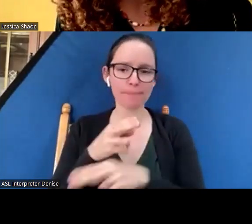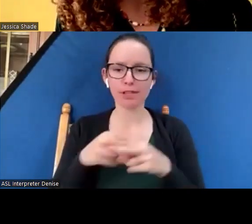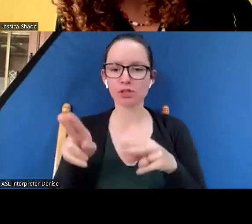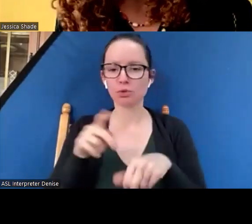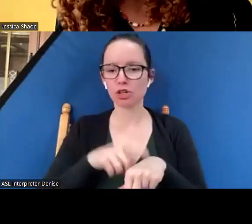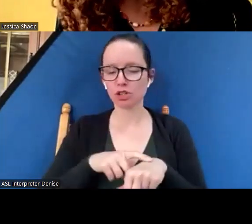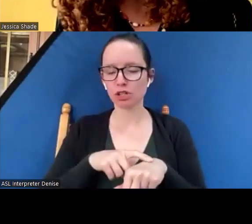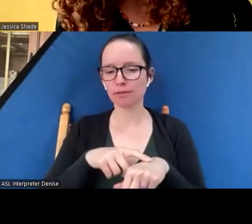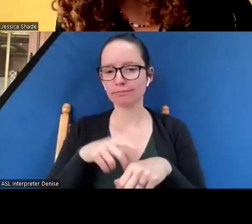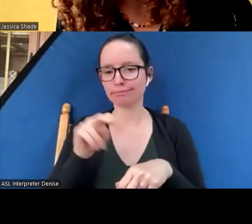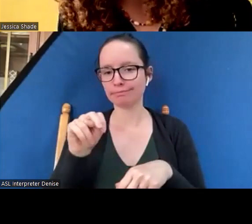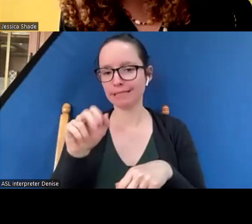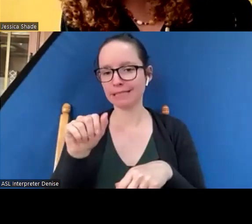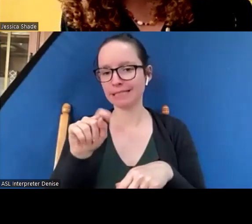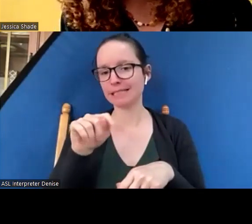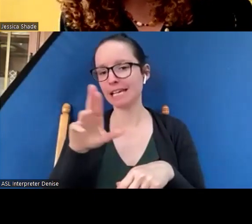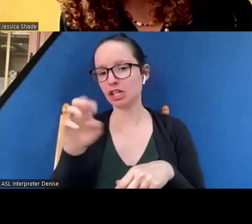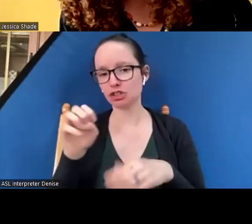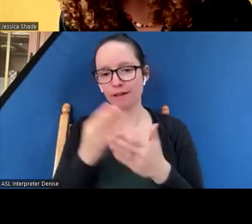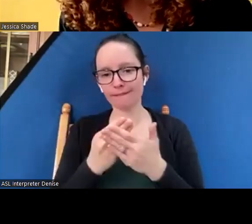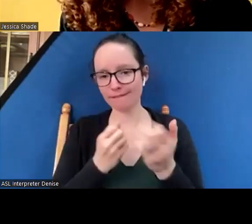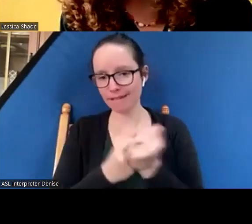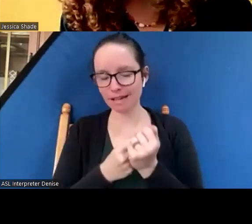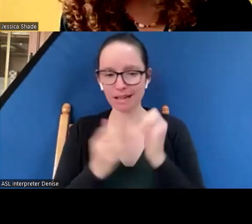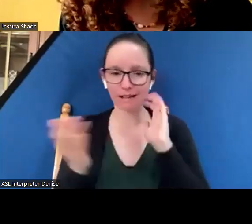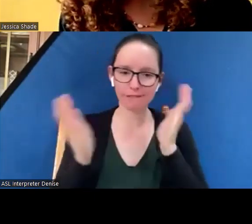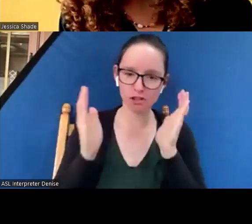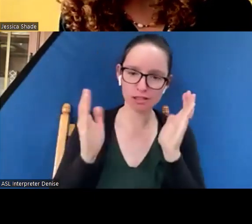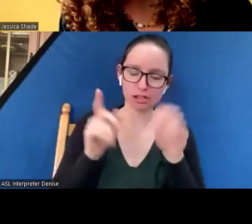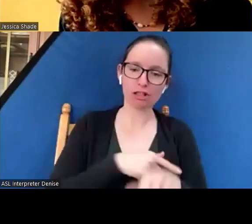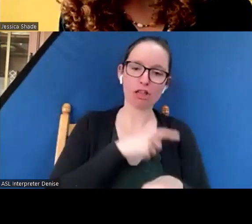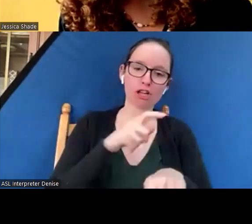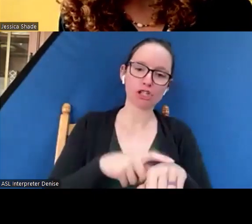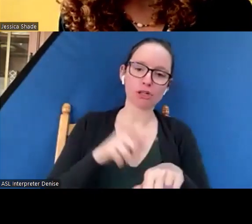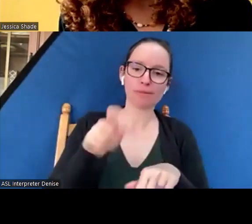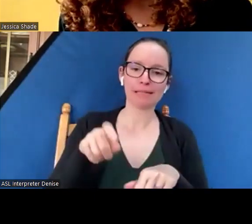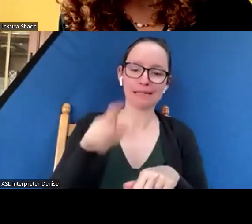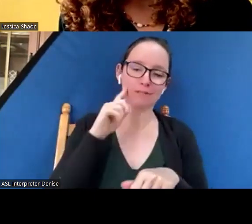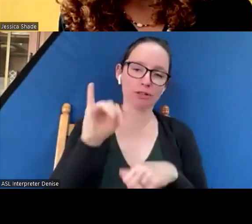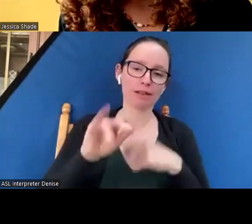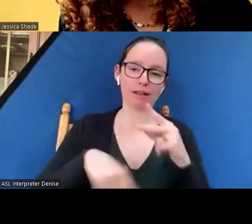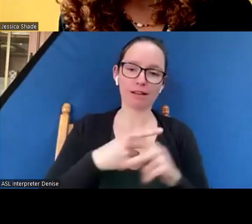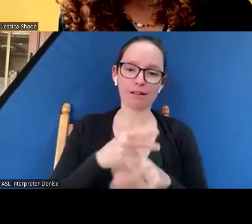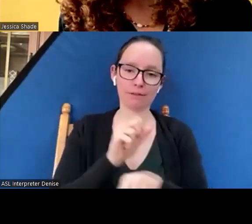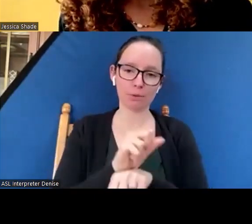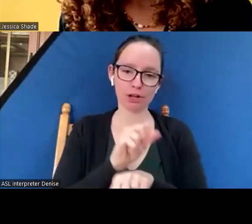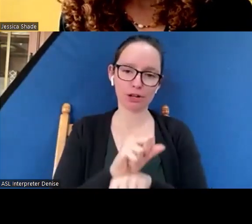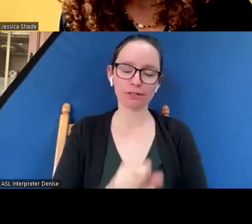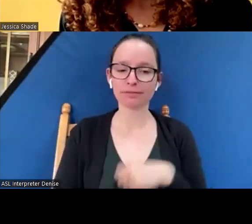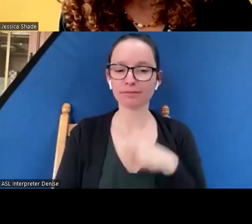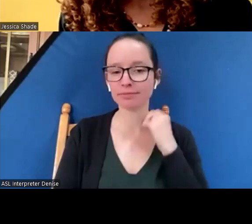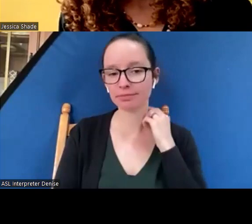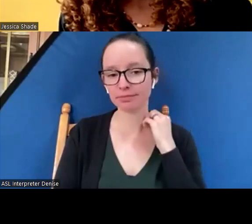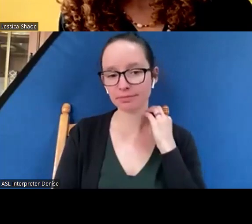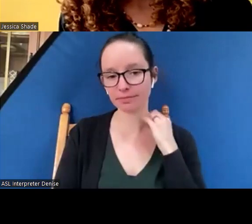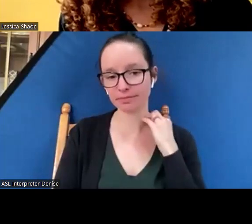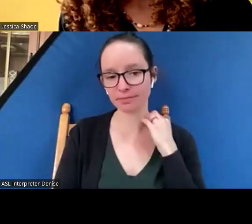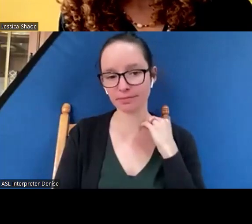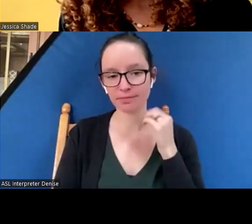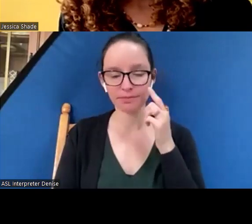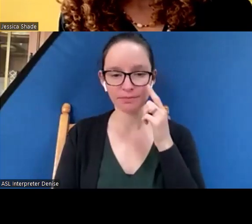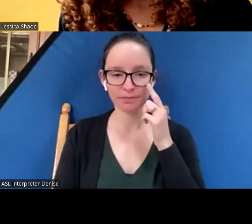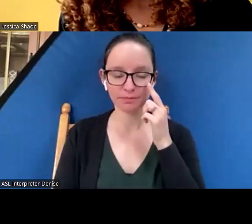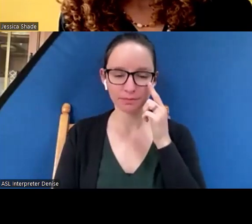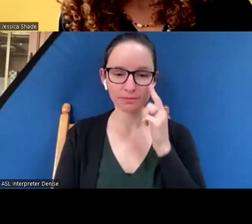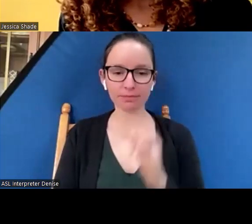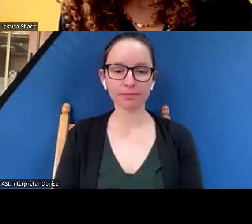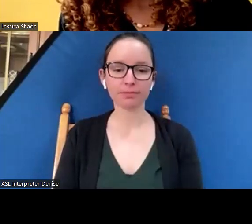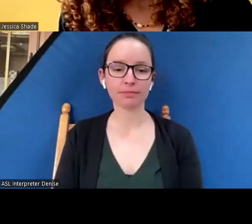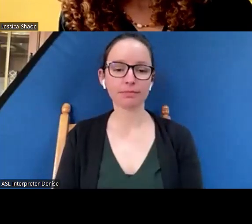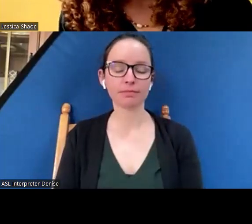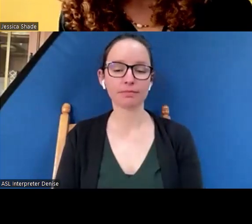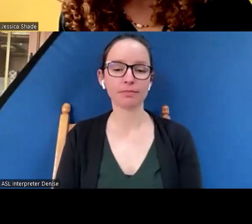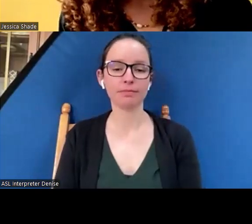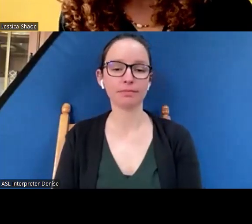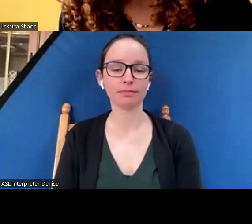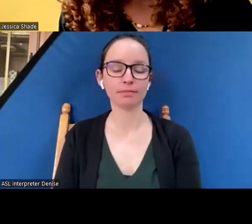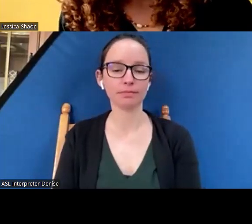the long term need for this kind of work?